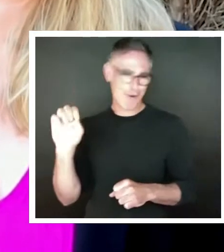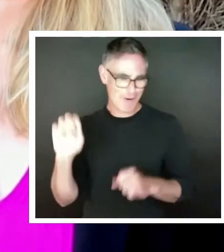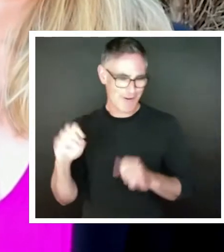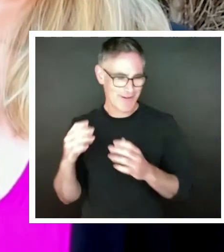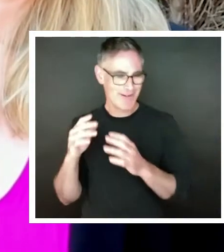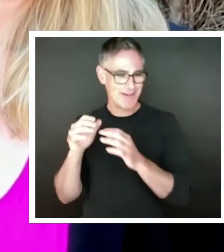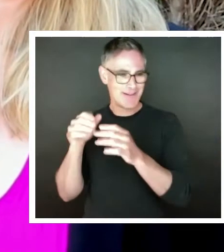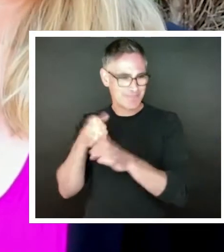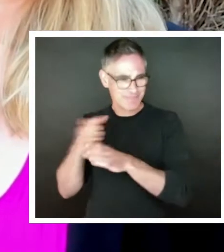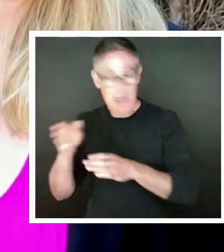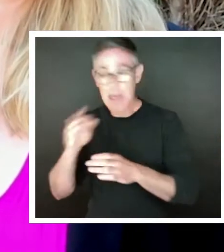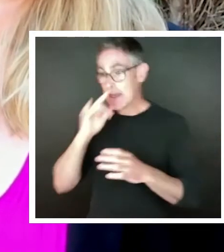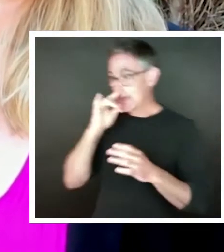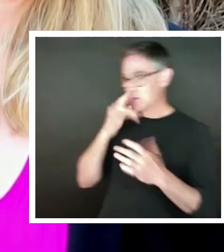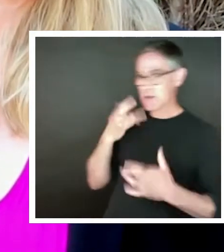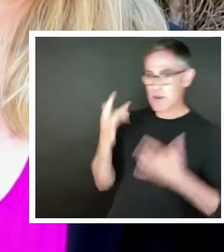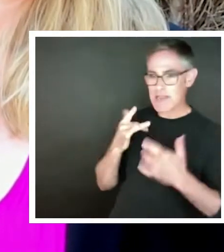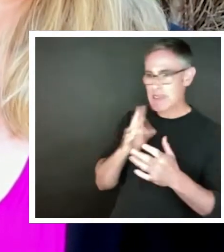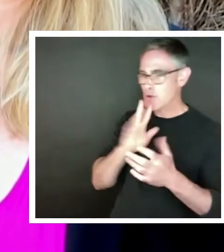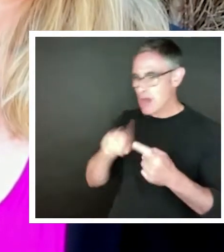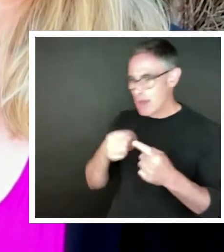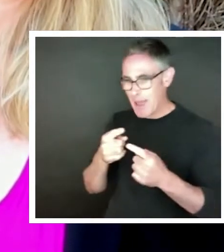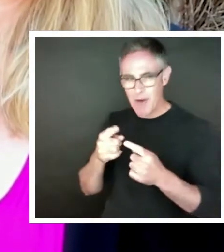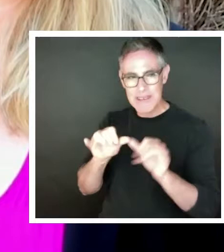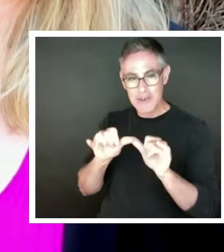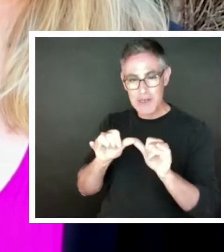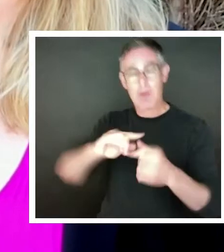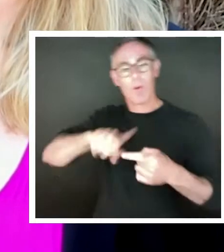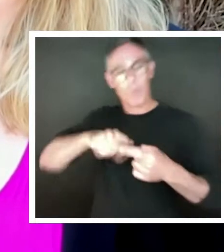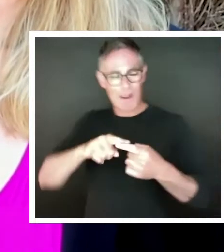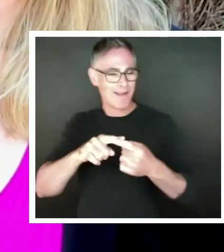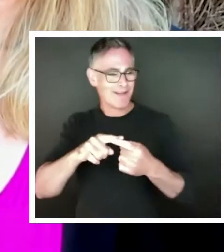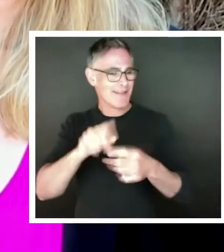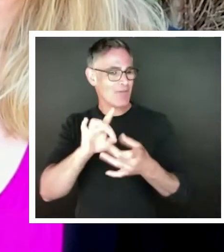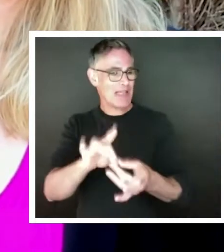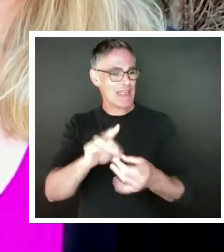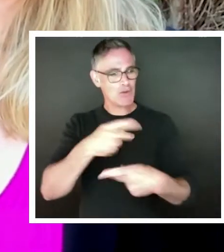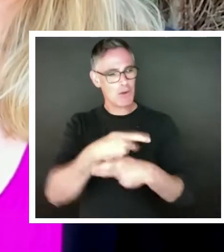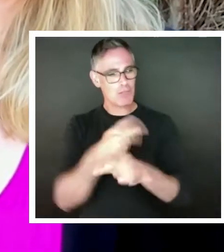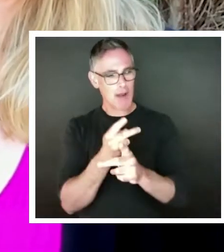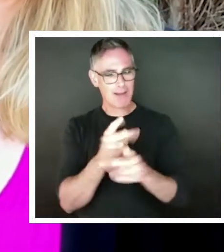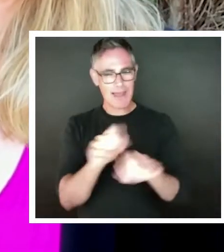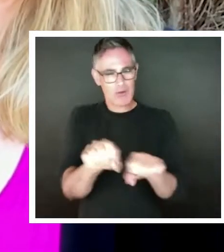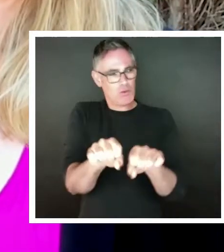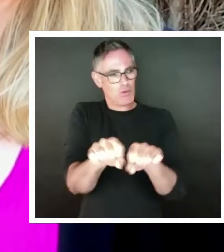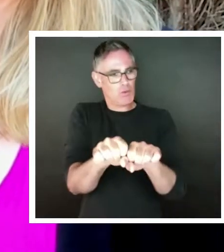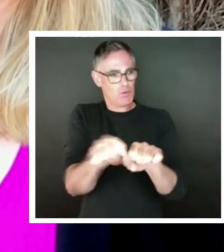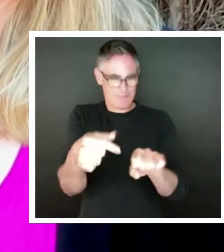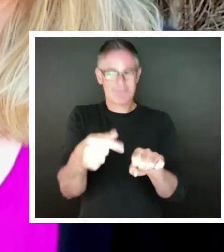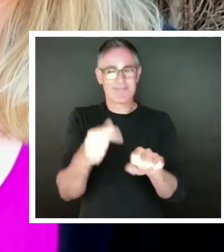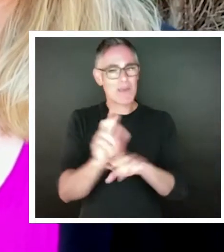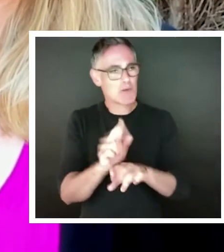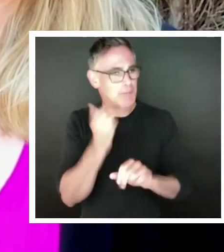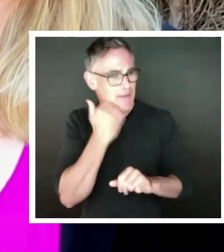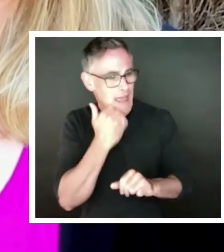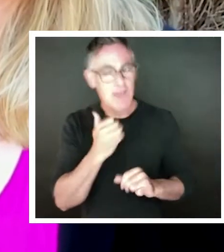when it related to a product they use every day. It's been so much fun to share my love of engineering with kids